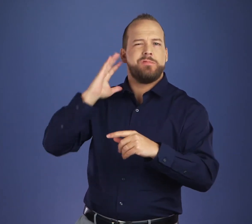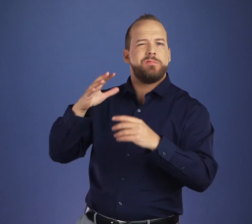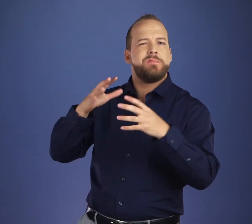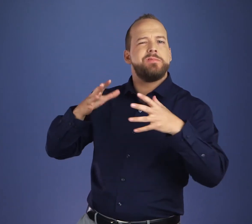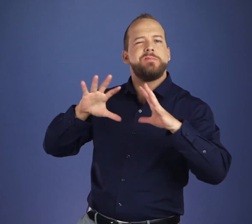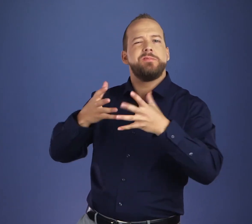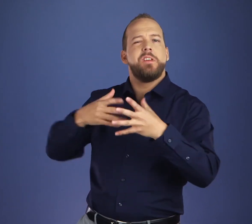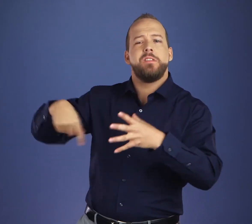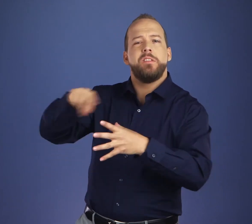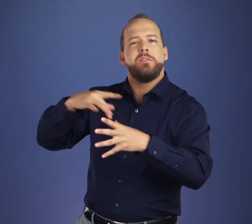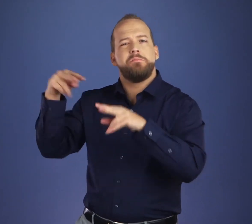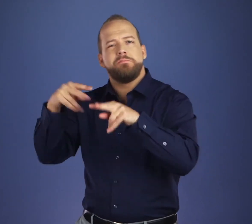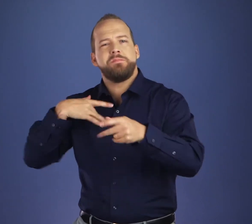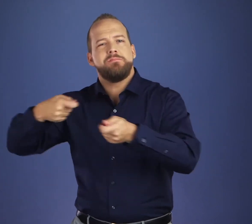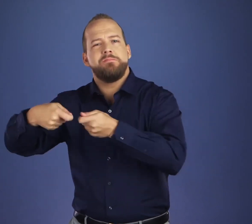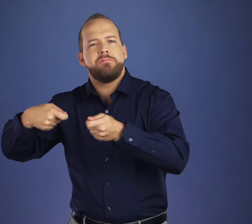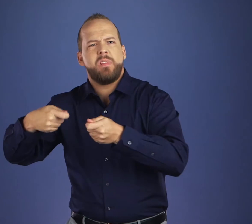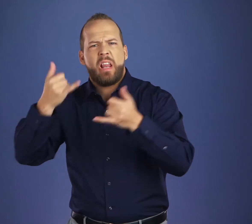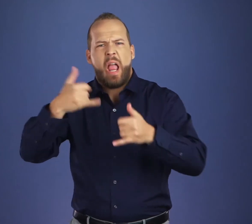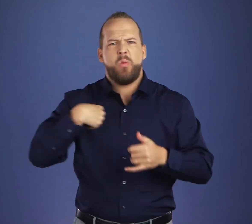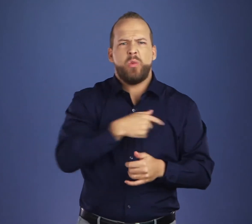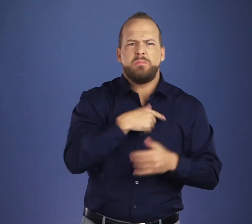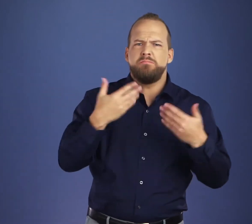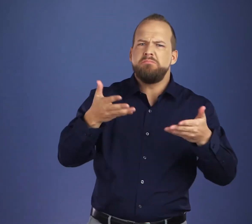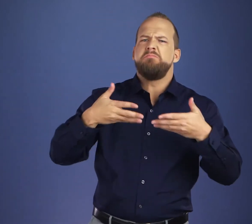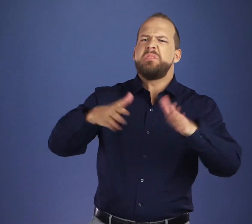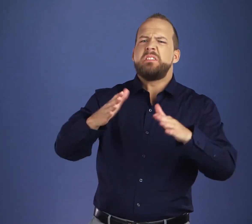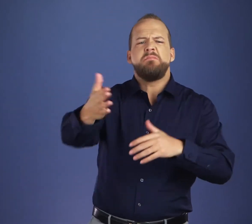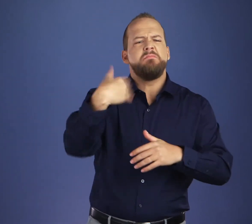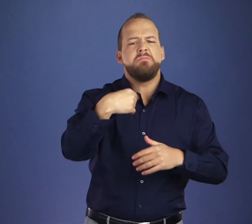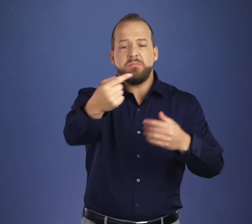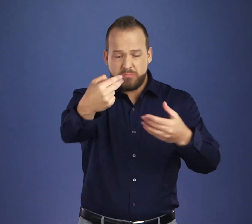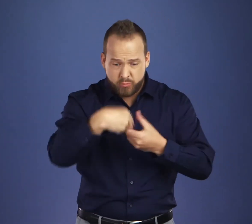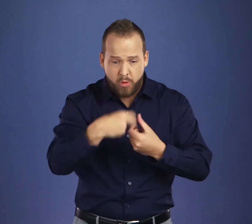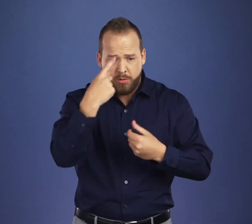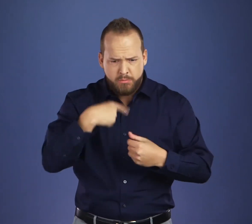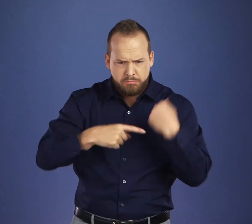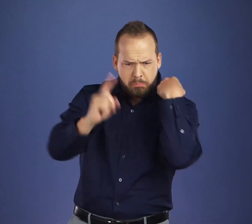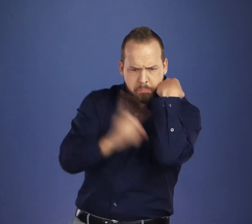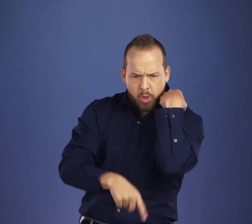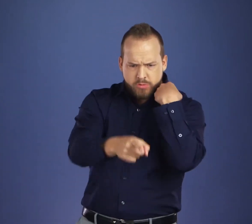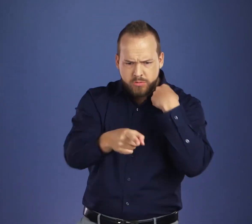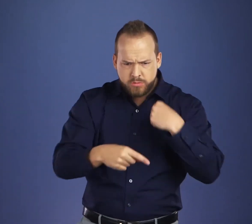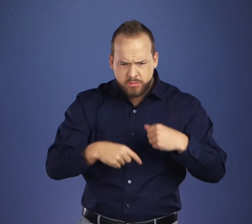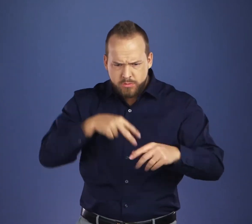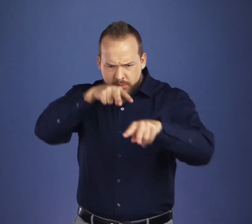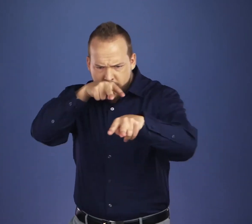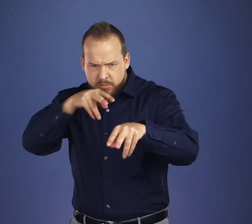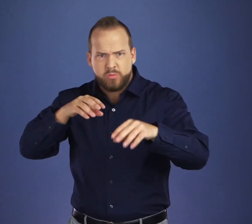Why did we dare to say, contrary to the experience of society and government everywhere, that we would neither punish